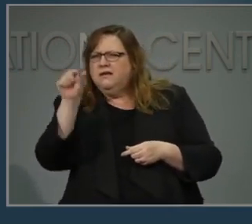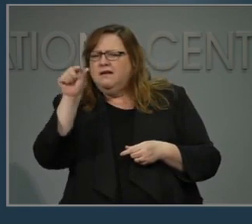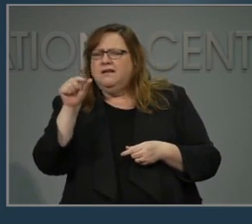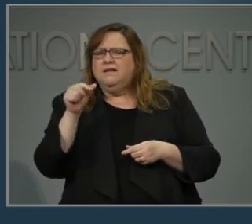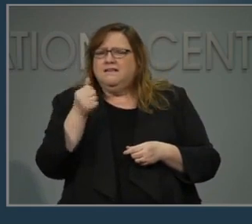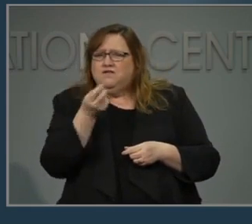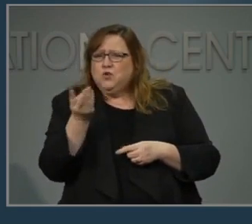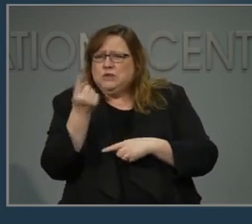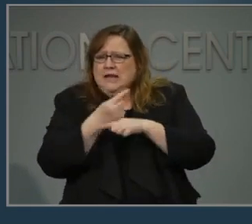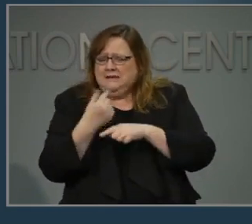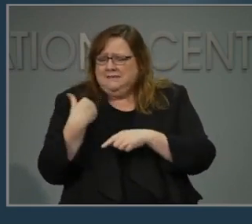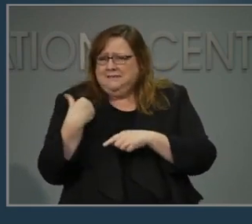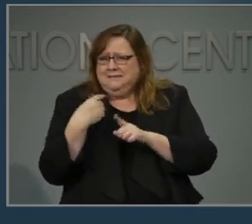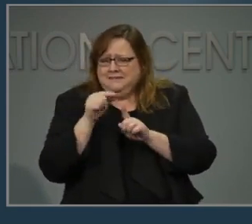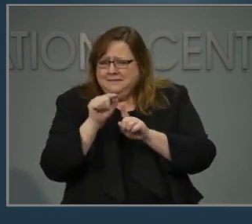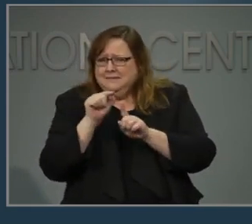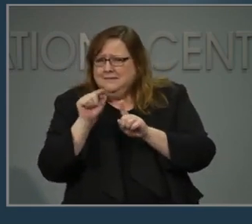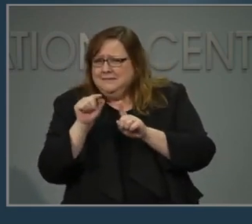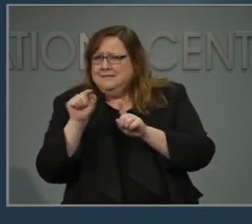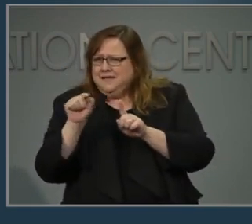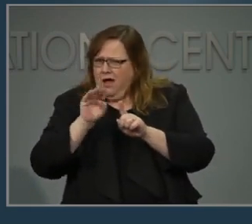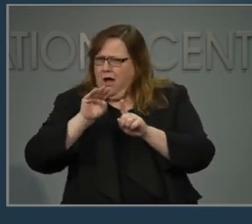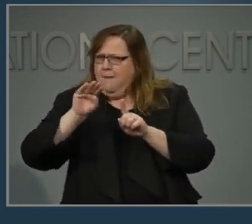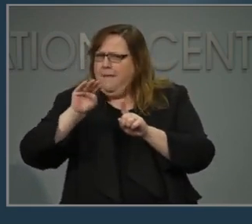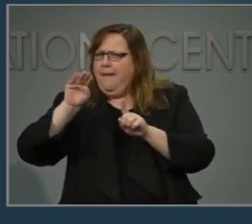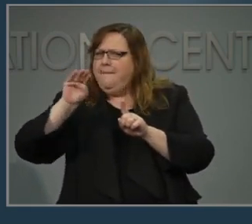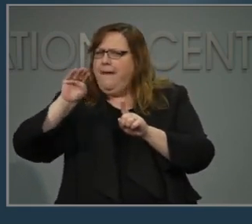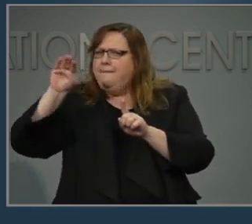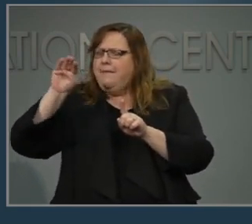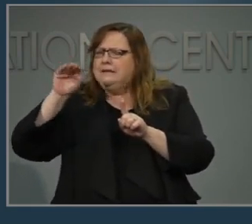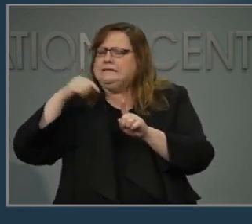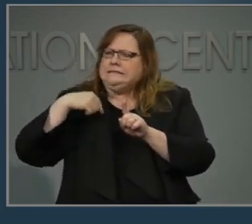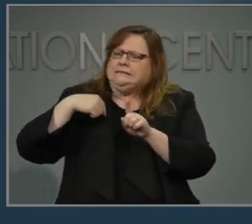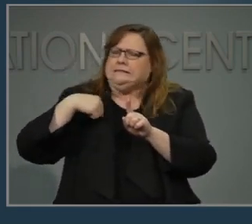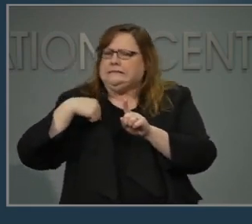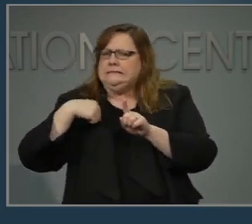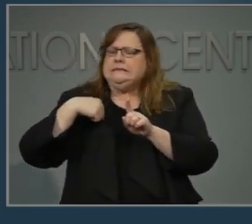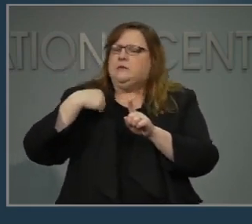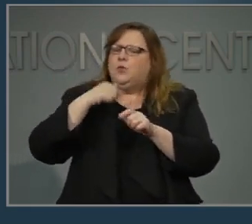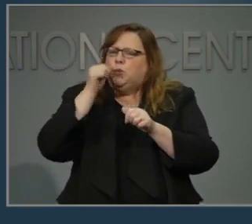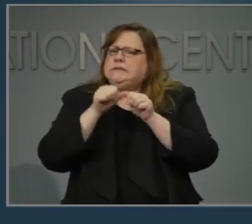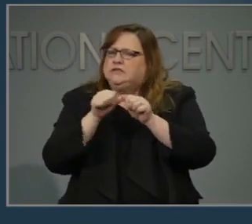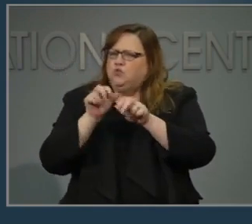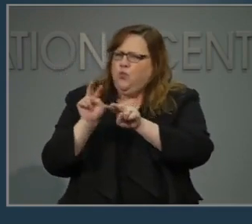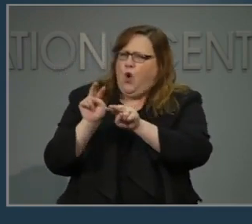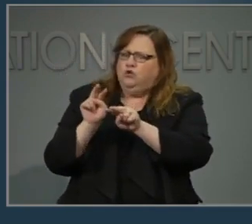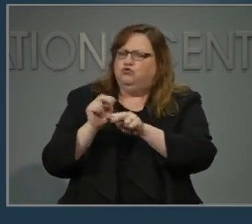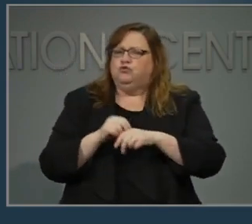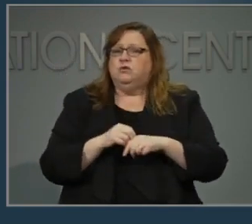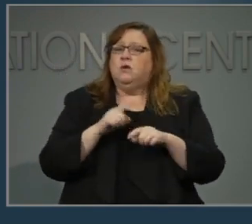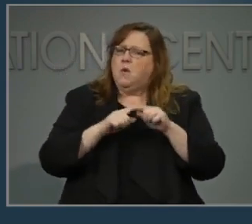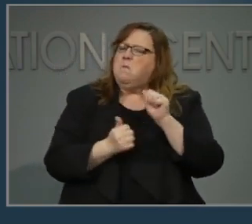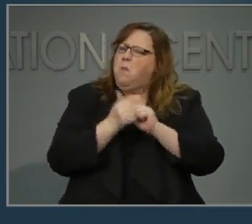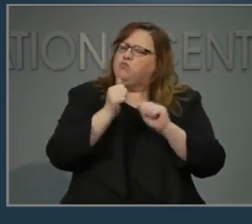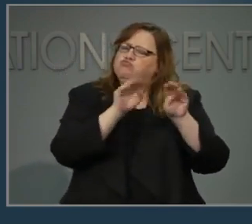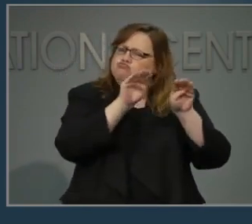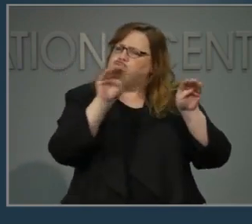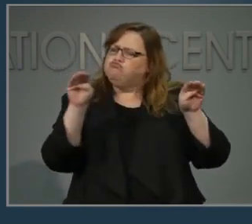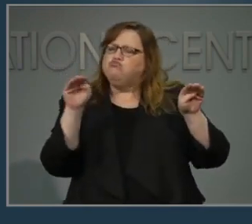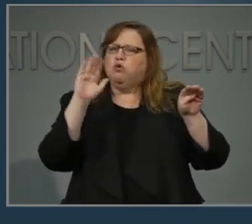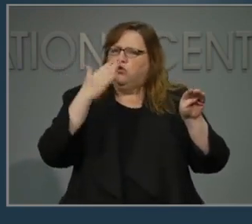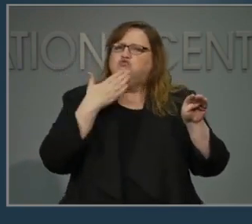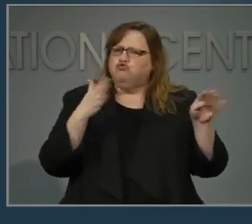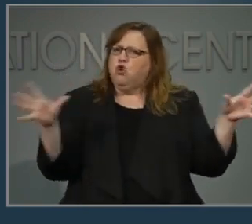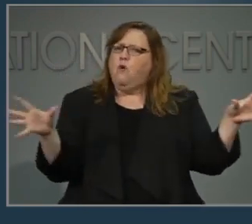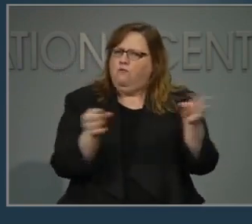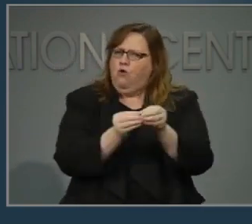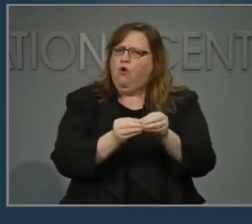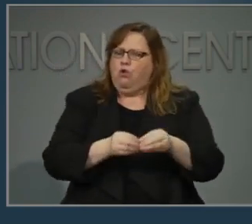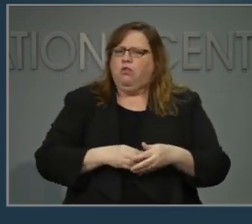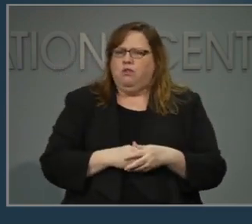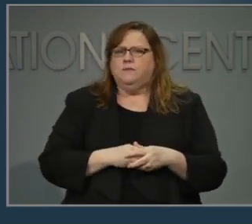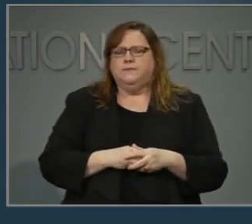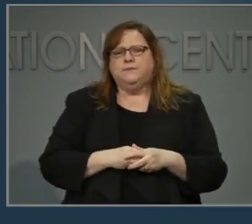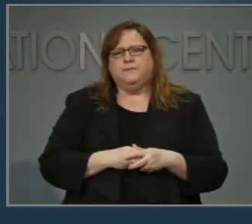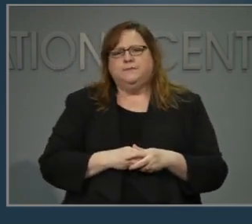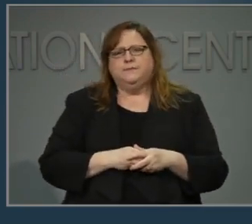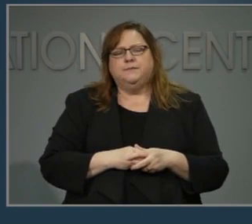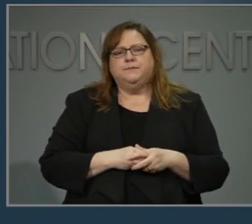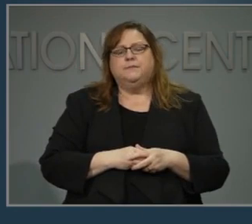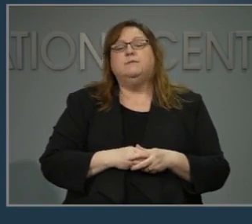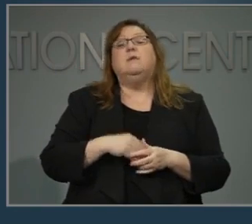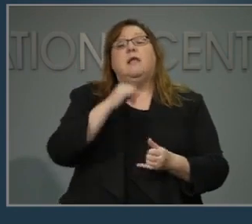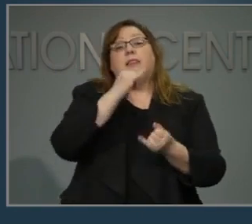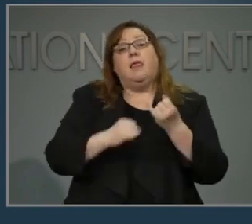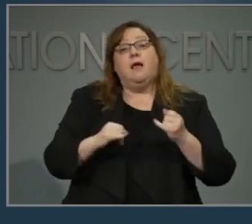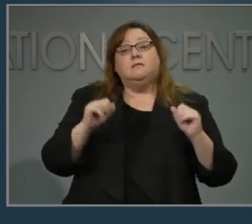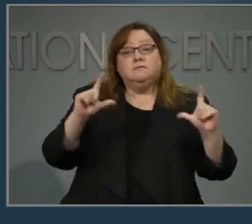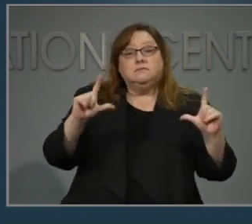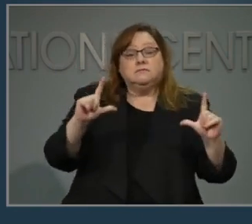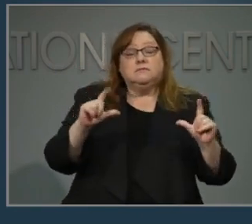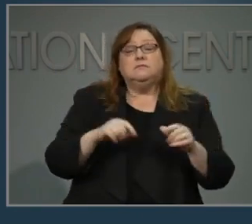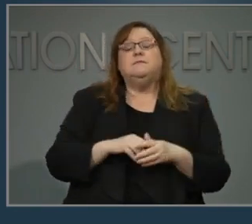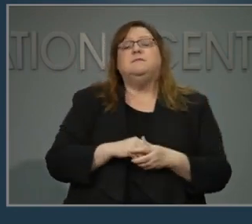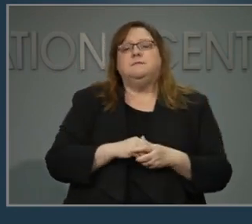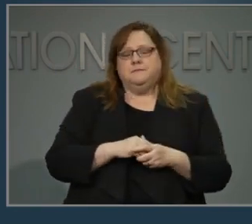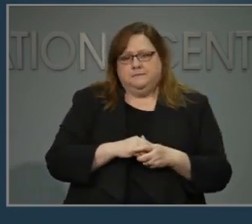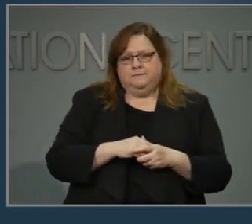IF YOU NOTICE TO THE RIGHT SIDE OF THE GRAPH, THE LAST FEW BARS SHOW A SLIGHT UPTICK IN THE PAST TWO DAYS, SO WE WILL WANT TO CONTINUE TO MONITOR THAT TREND CLOSELY, BUT OVER ALL, WE ARE